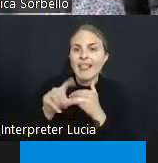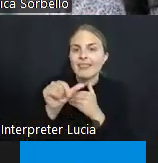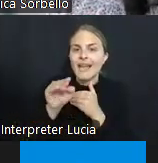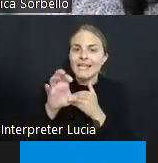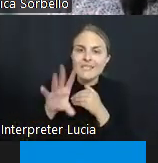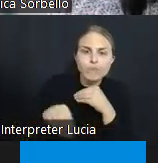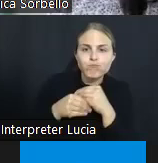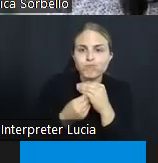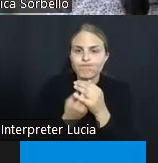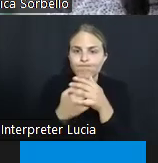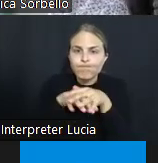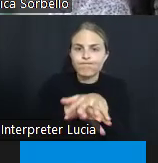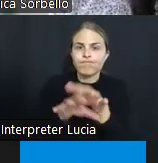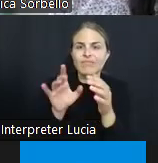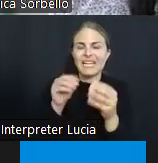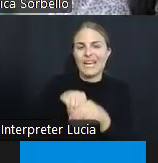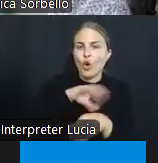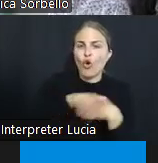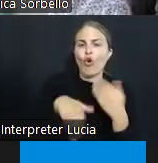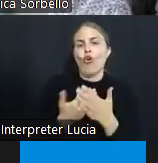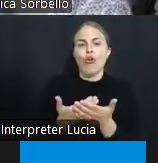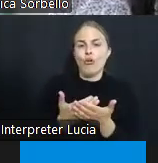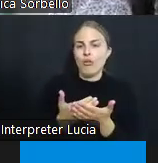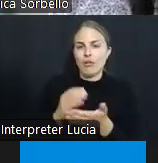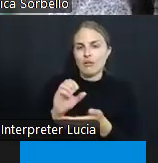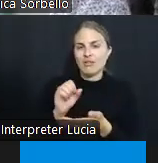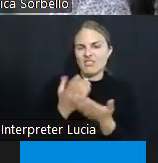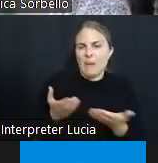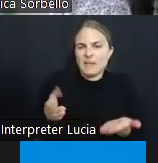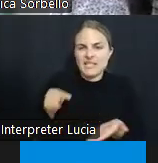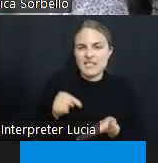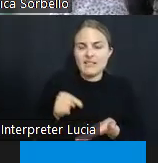Again, fentanyl is an opioid like heroin and pain pills.